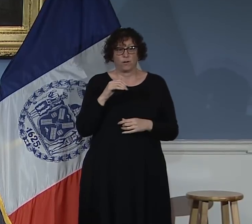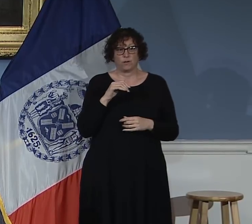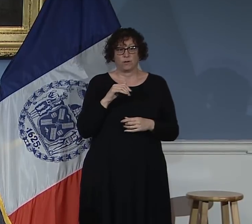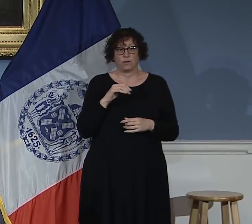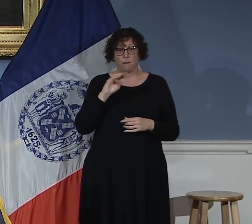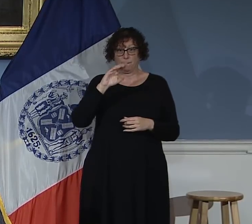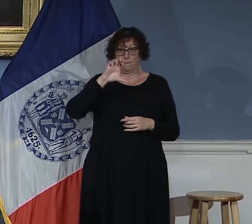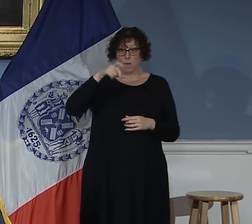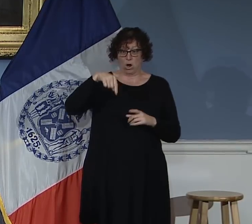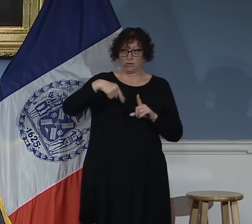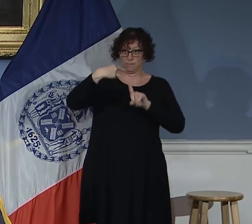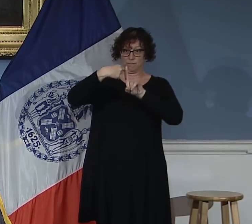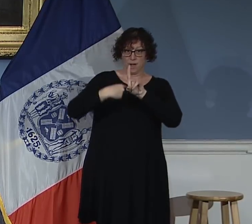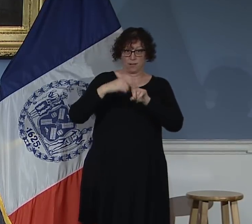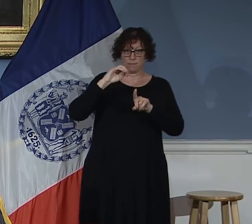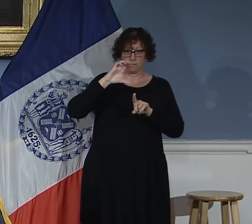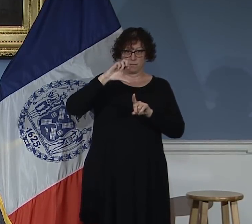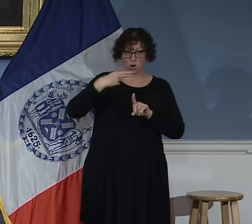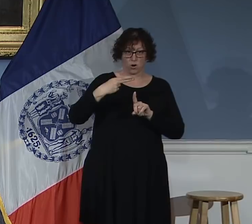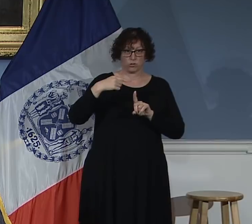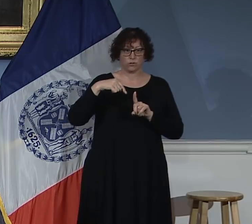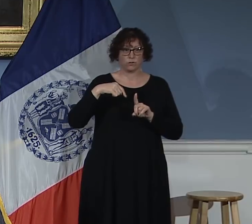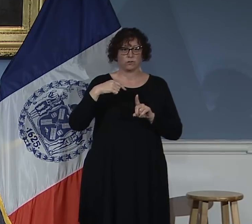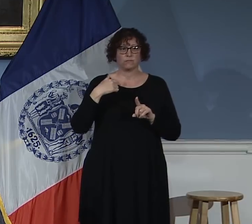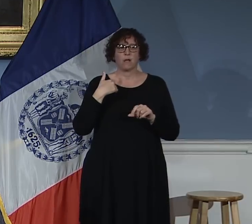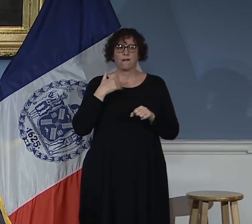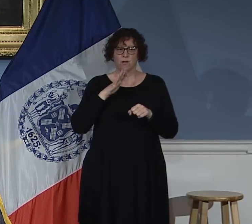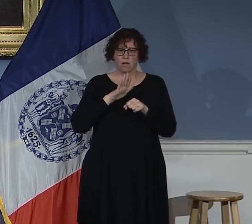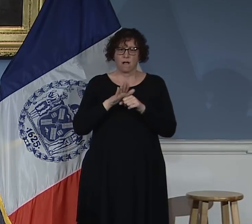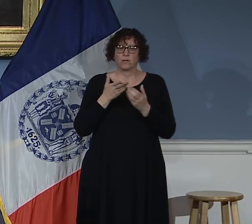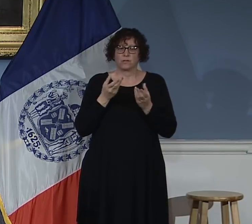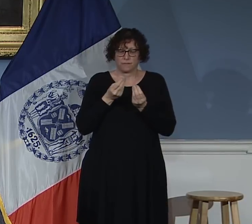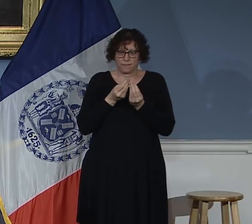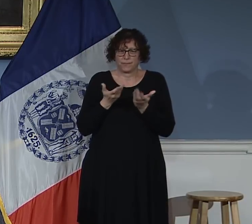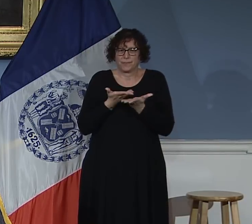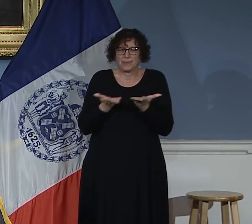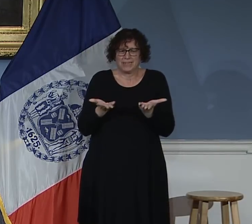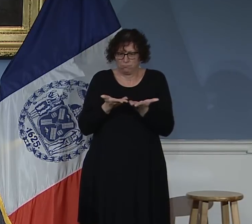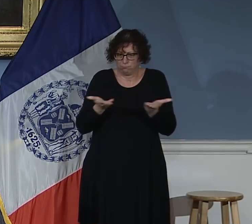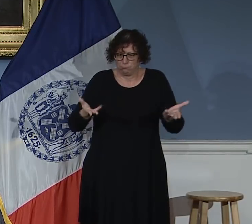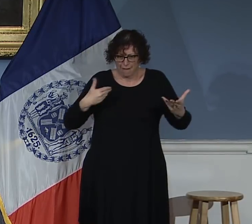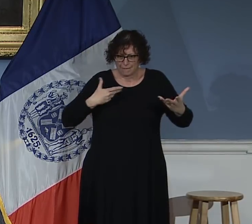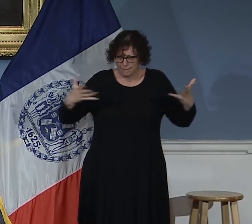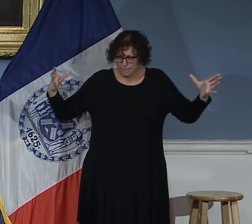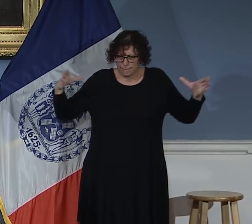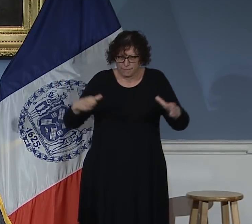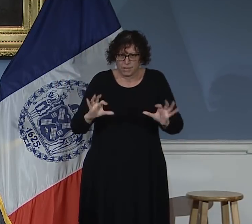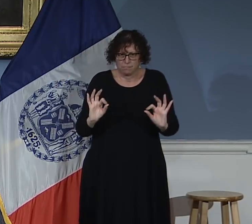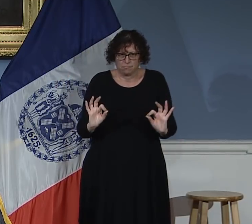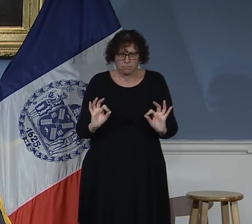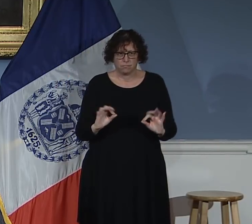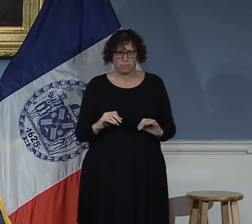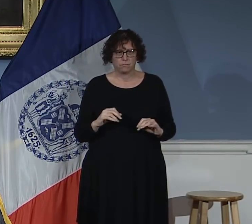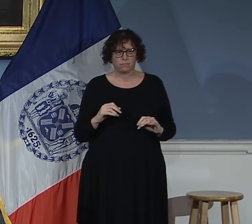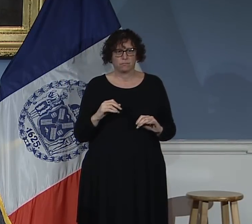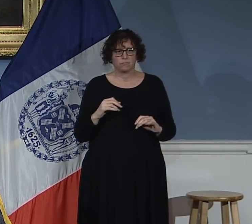SUPPELIS HATT I TALKED ABOUT. THERE ARE PLACES ERWHEHE TREAY M BE SHORTAGES SPECFIICLLAY . WE WILL WORK TO